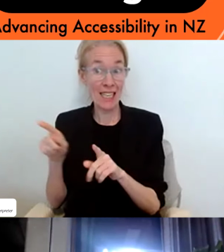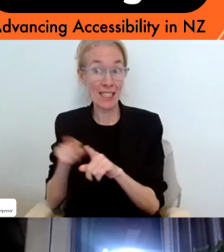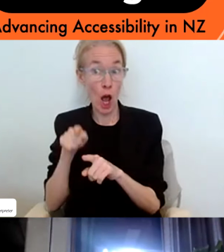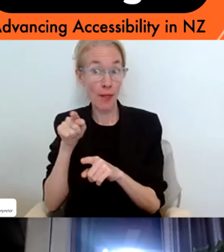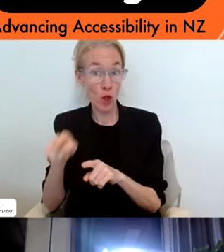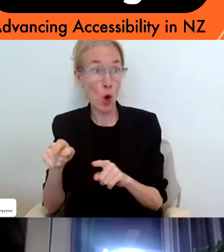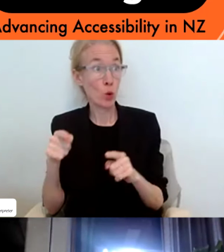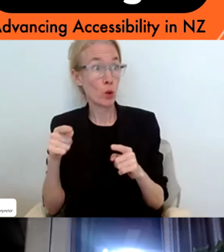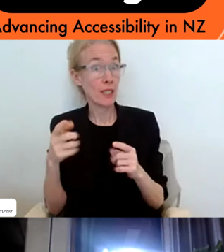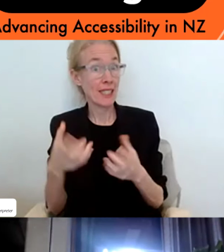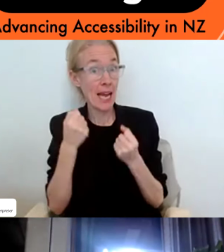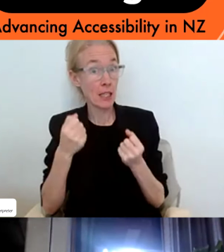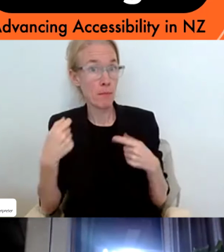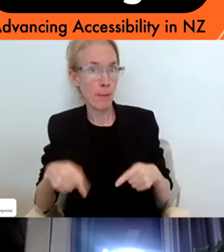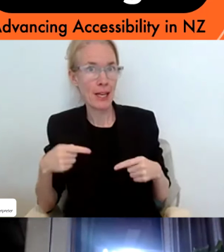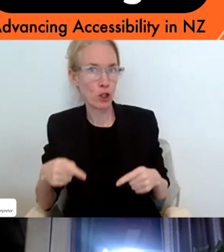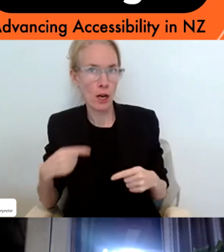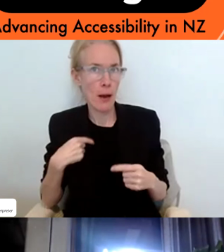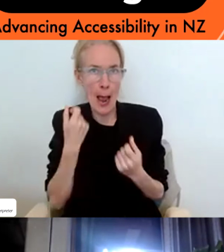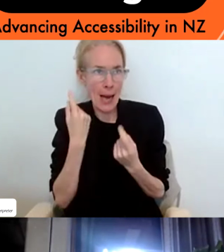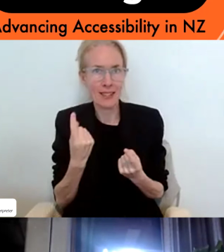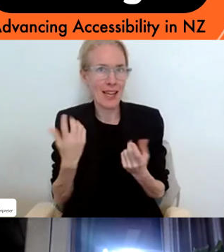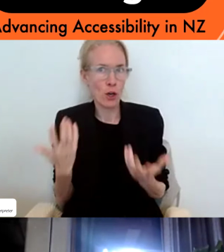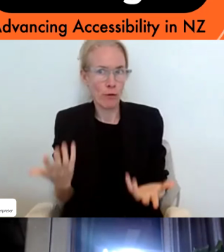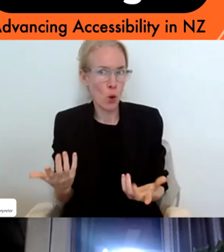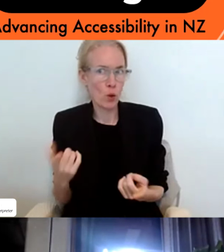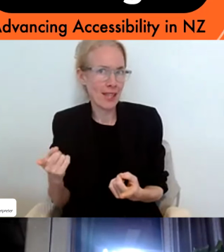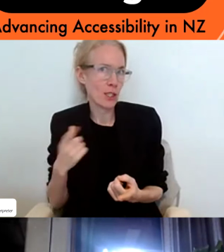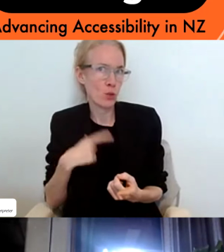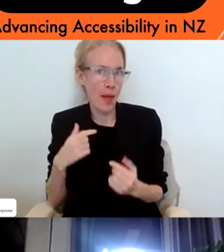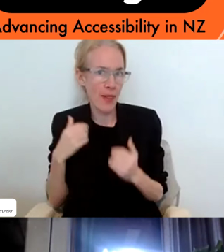we work with people who actually are interested in the outcome,